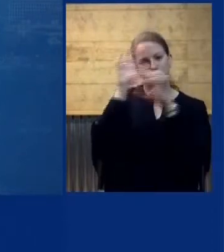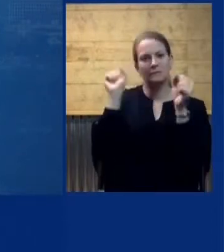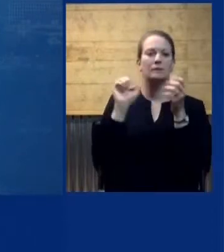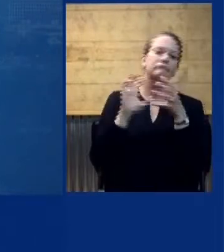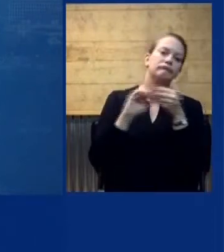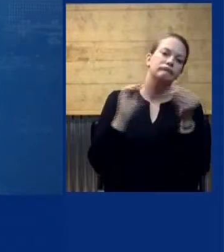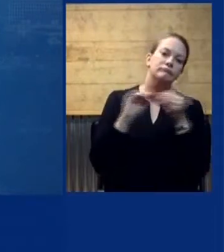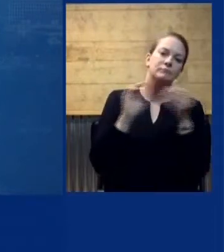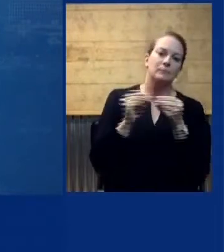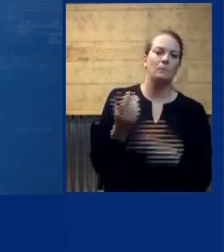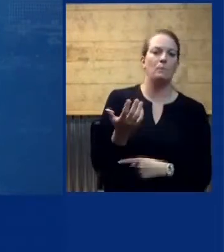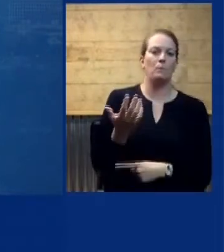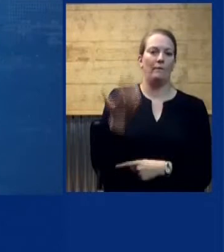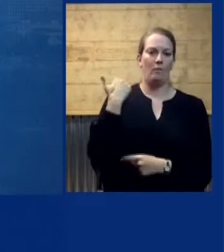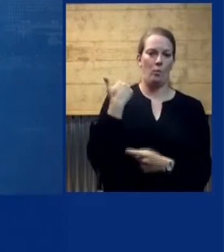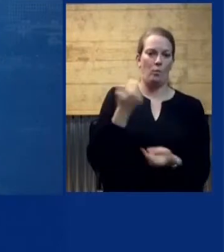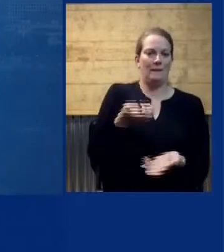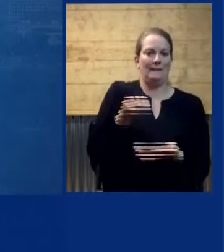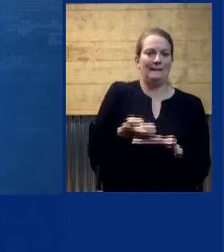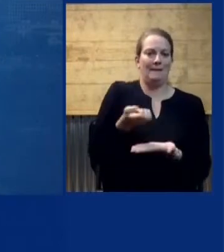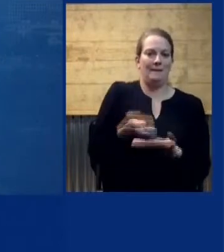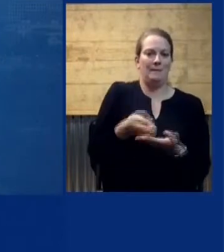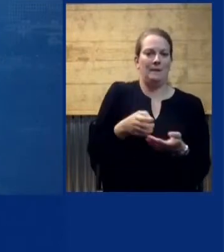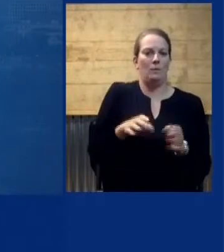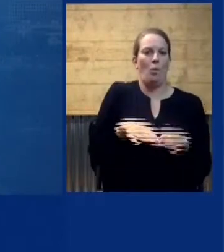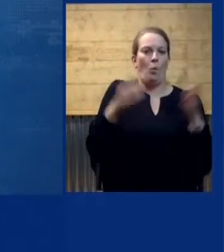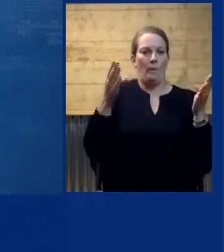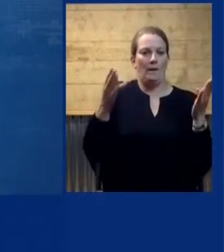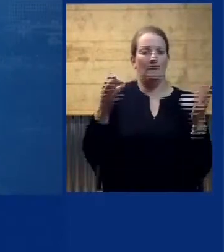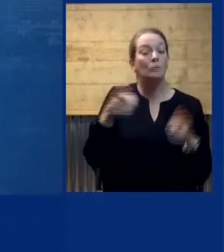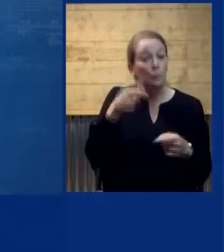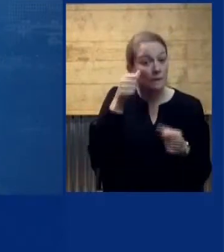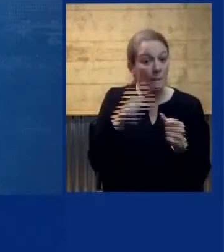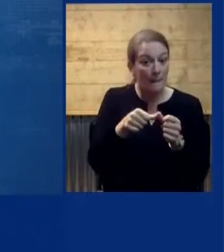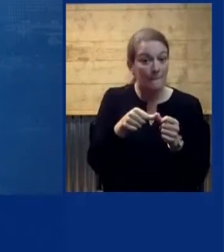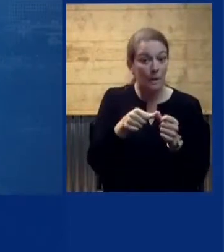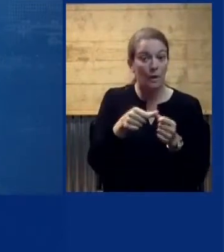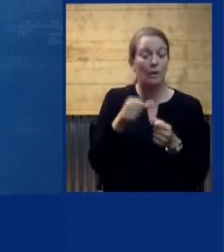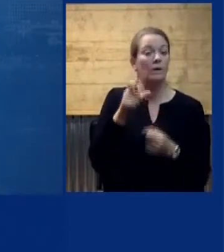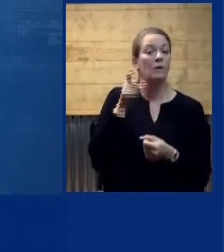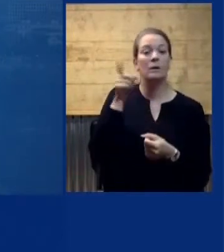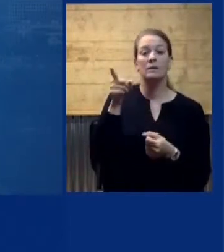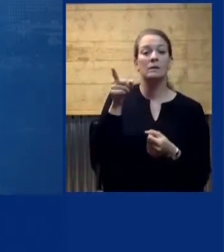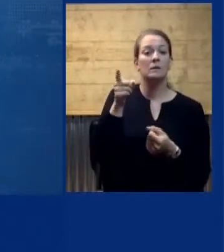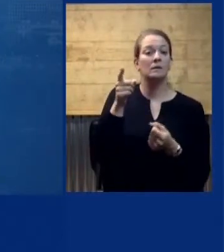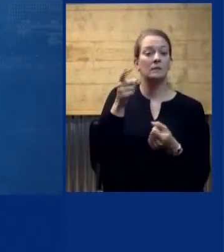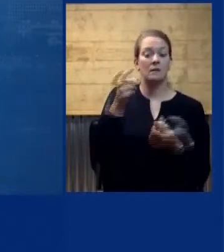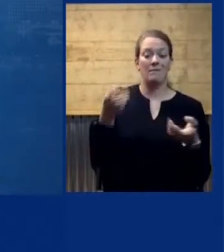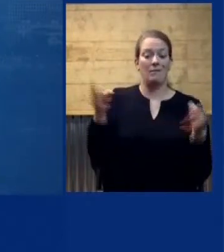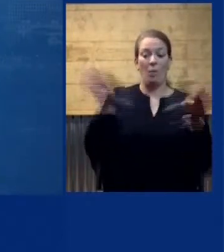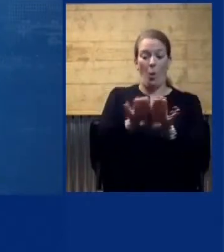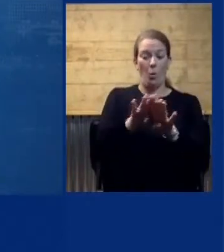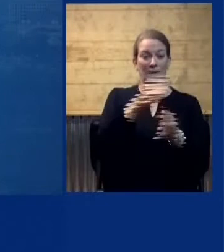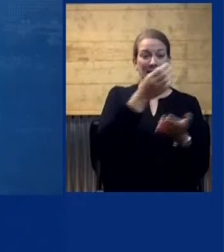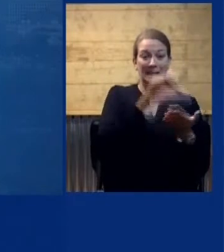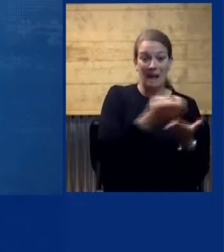SCHOOL OPENINGS. AND THIS IS JUST WHAT THEY DID WITH THE REOPENINGS.